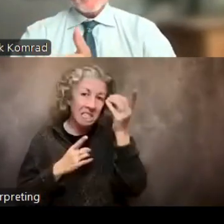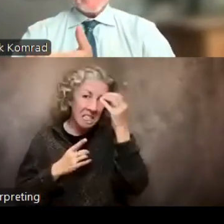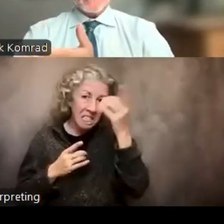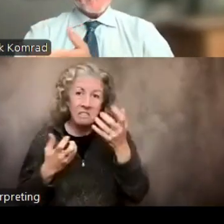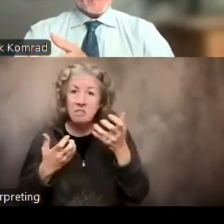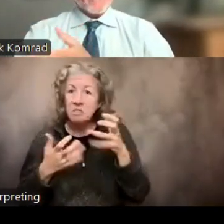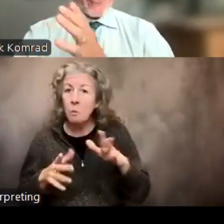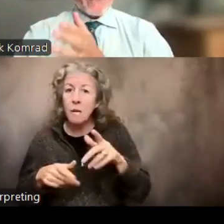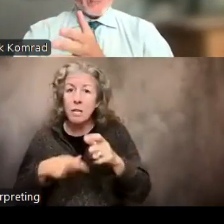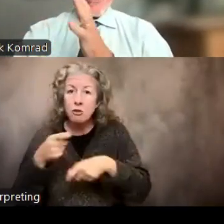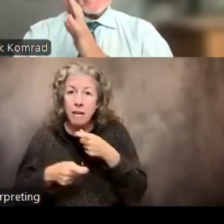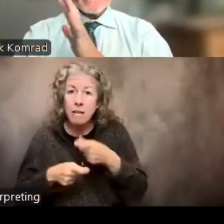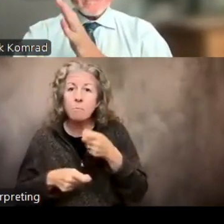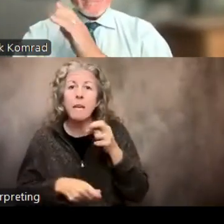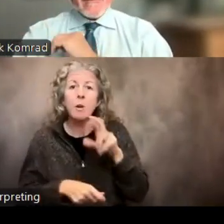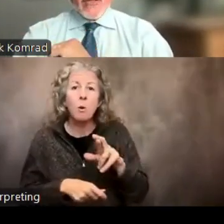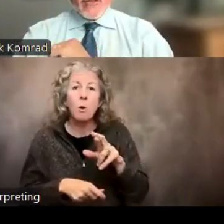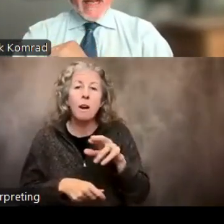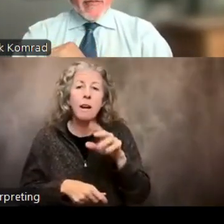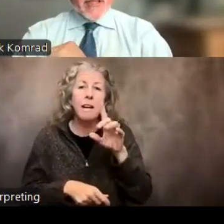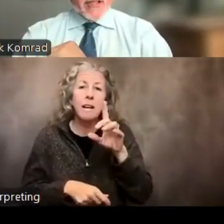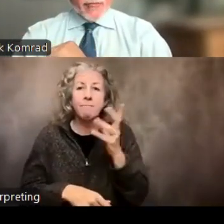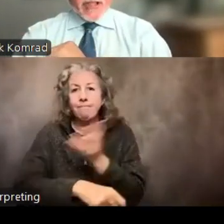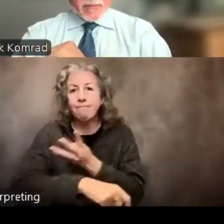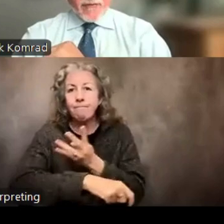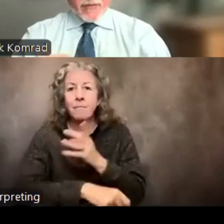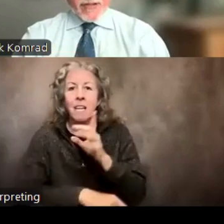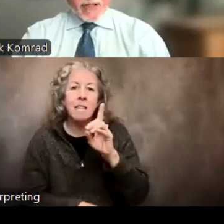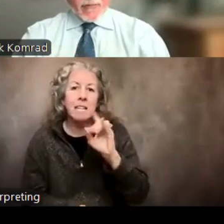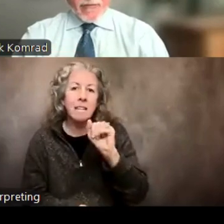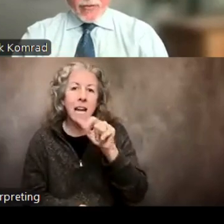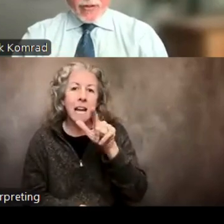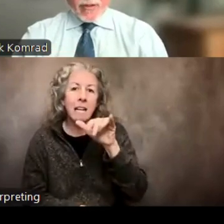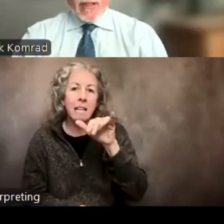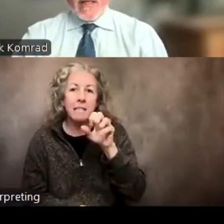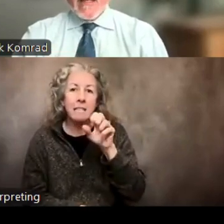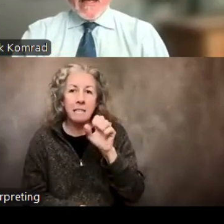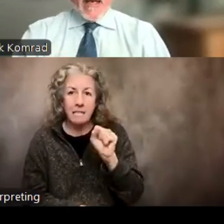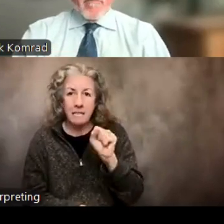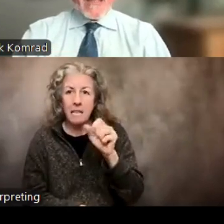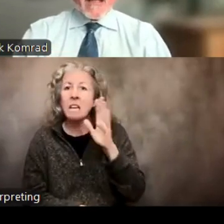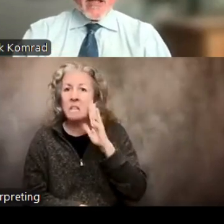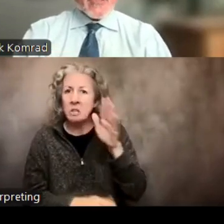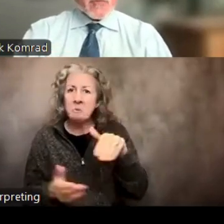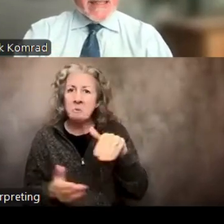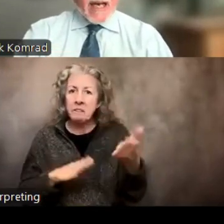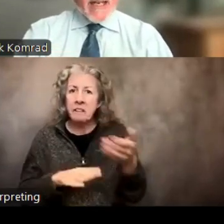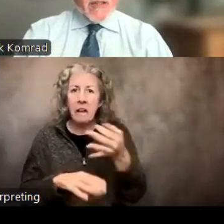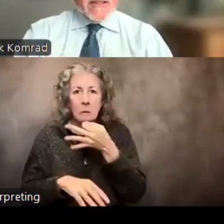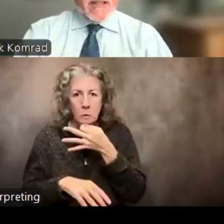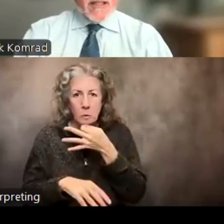making yourself terminal. Your death is in the reasonably foreseeable future. Now, mental illness was not explicitly